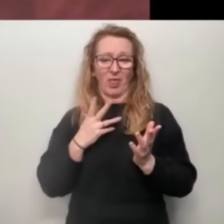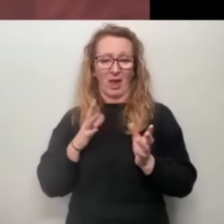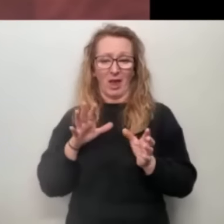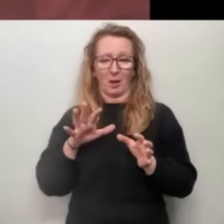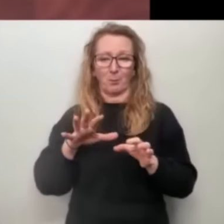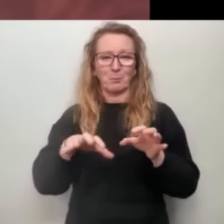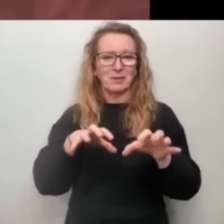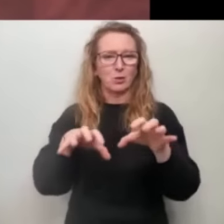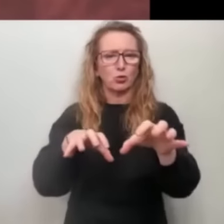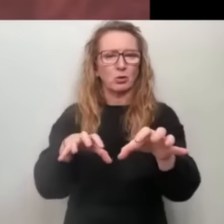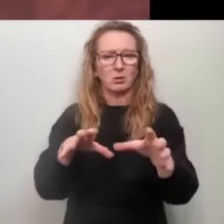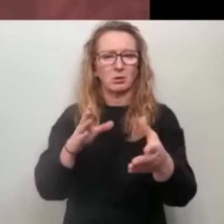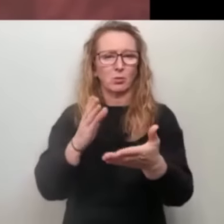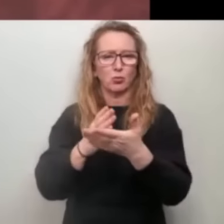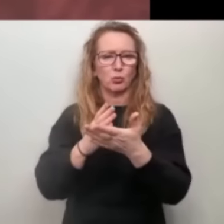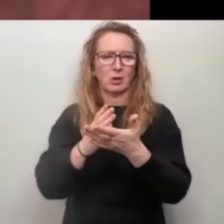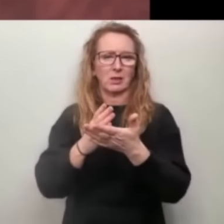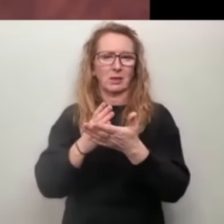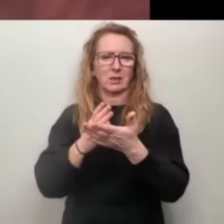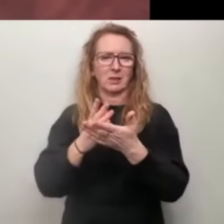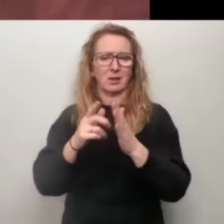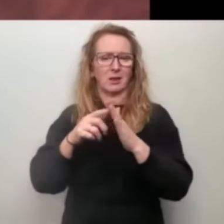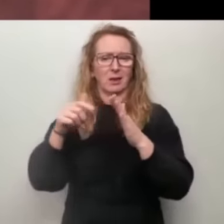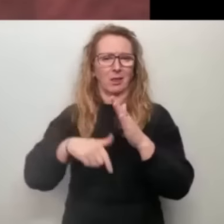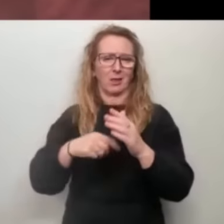Of course we have examples such as 43 AD